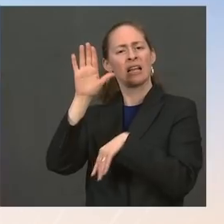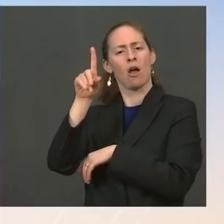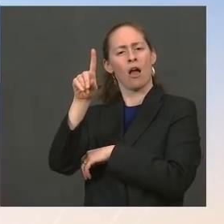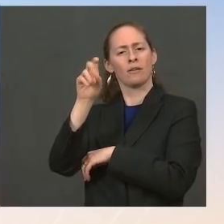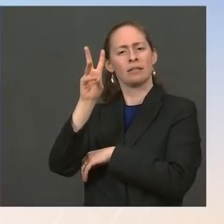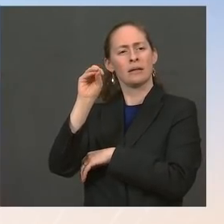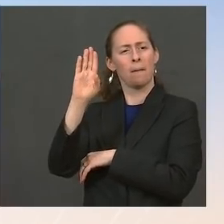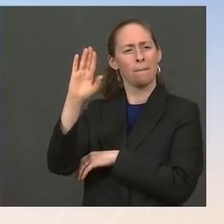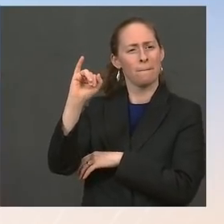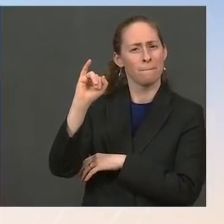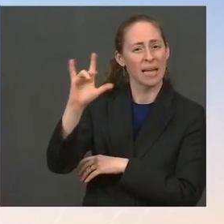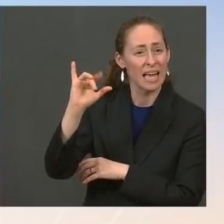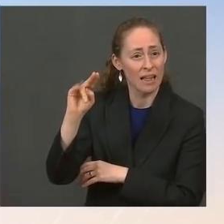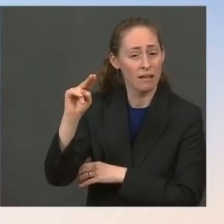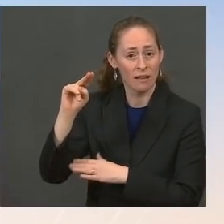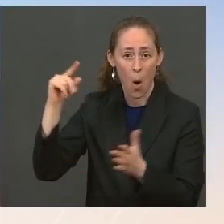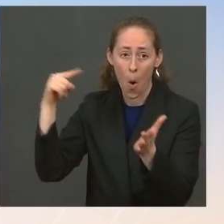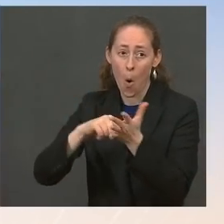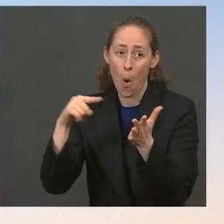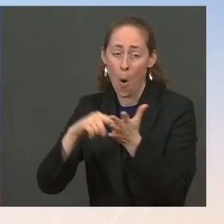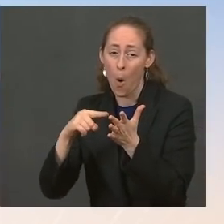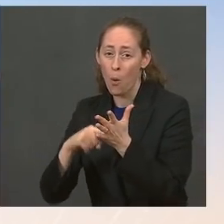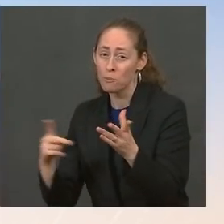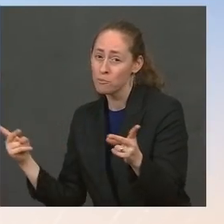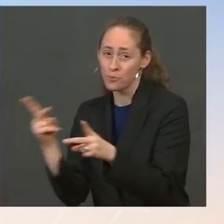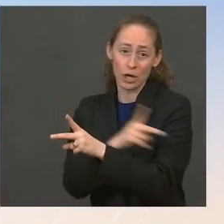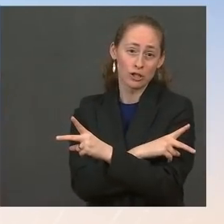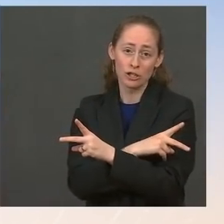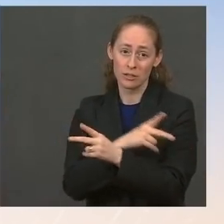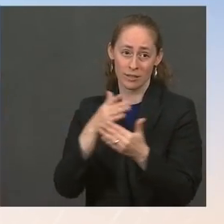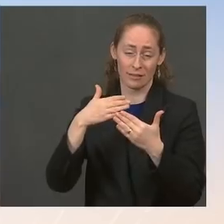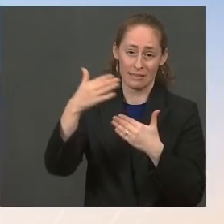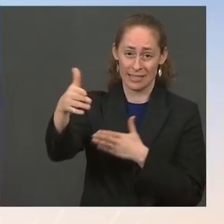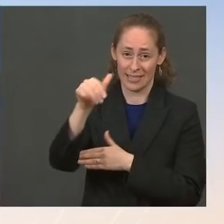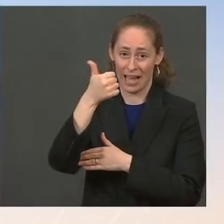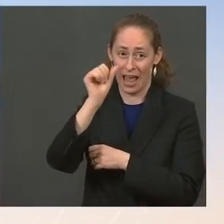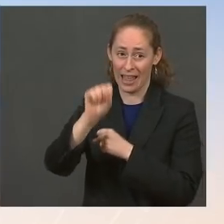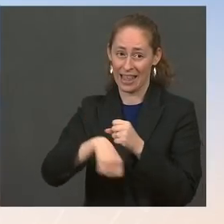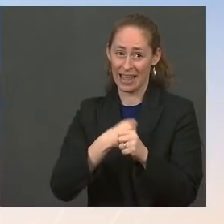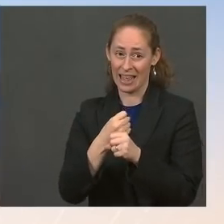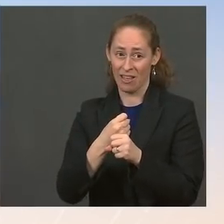to the deficit over 10 years. That is 16 trillion cents.